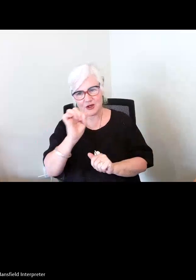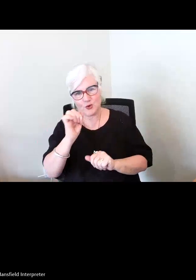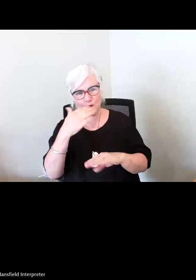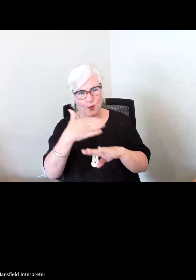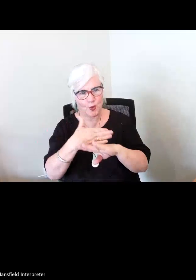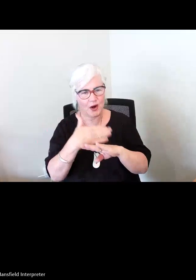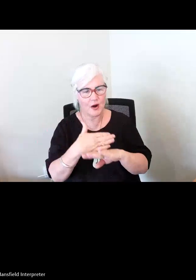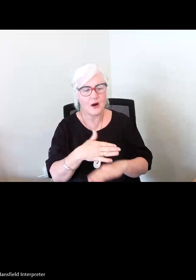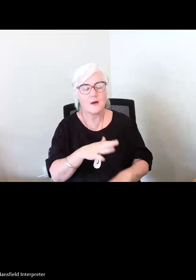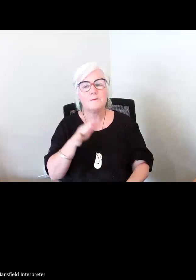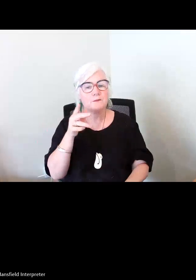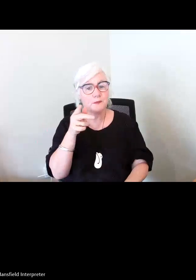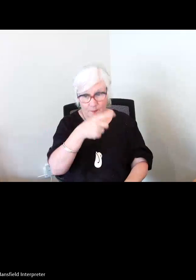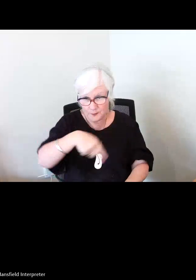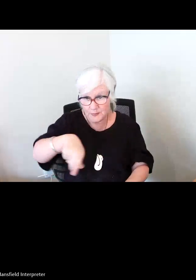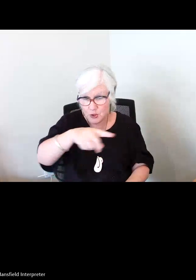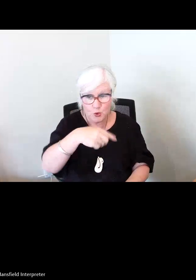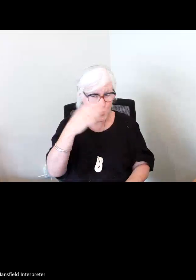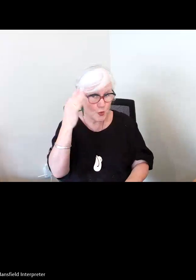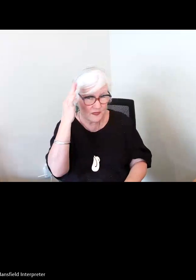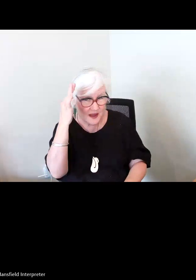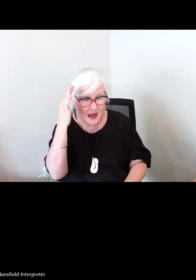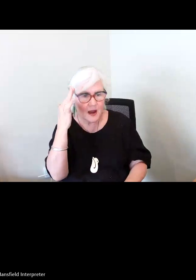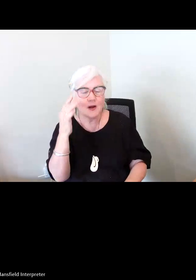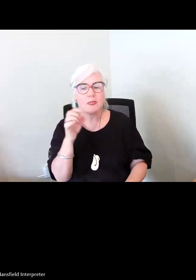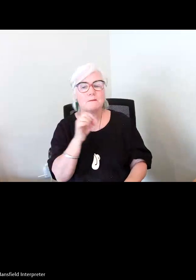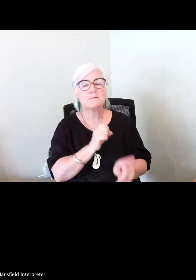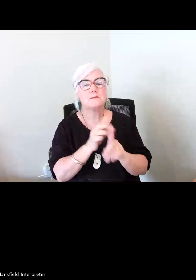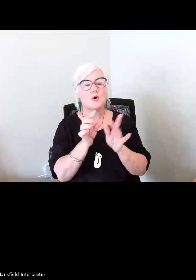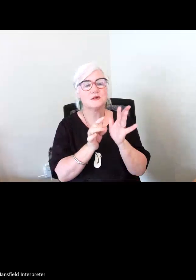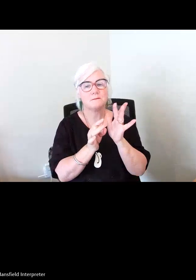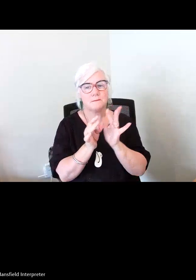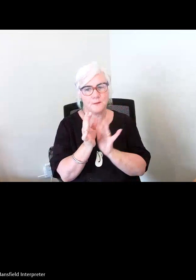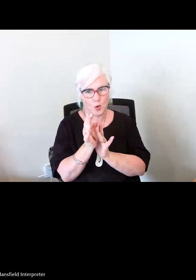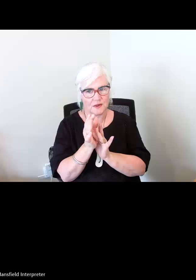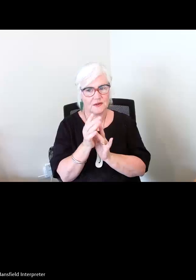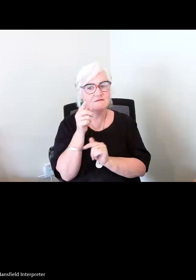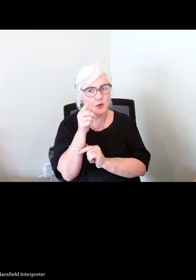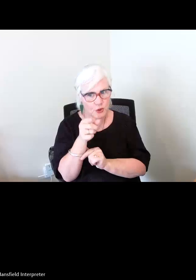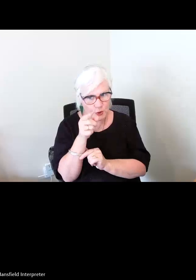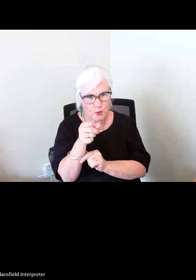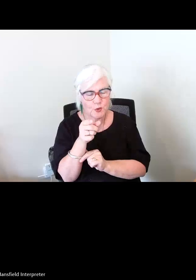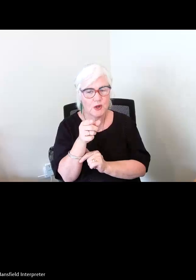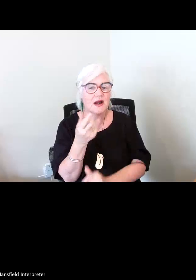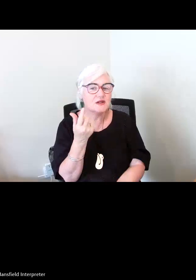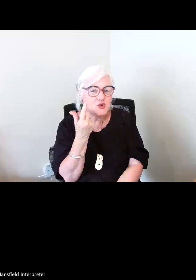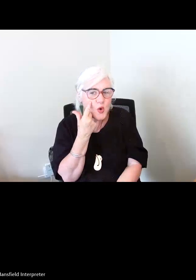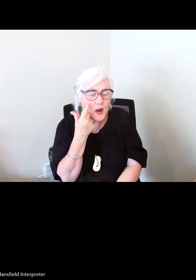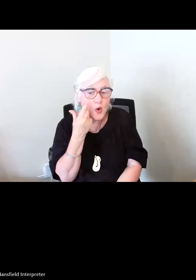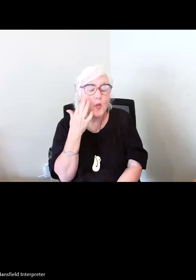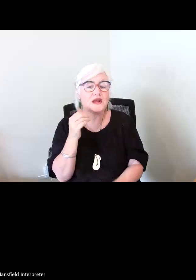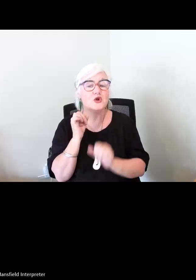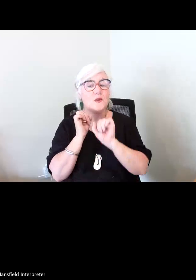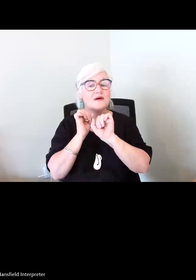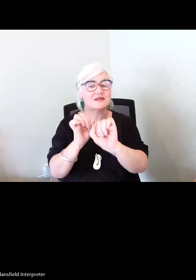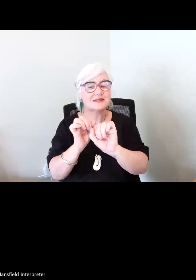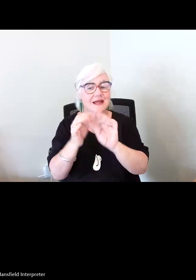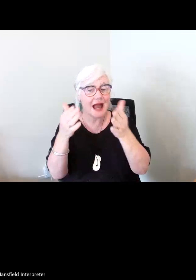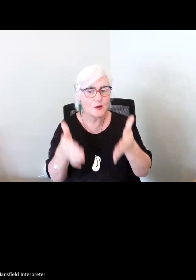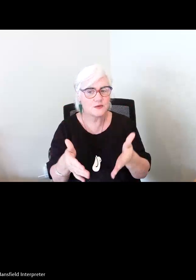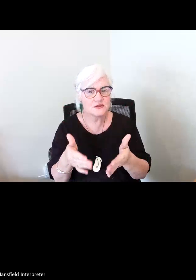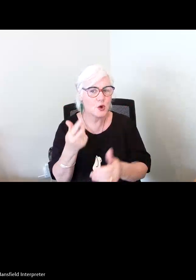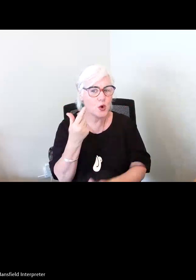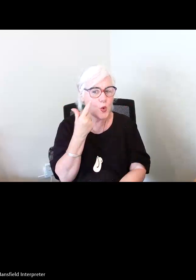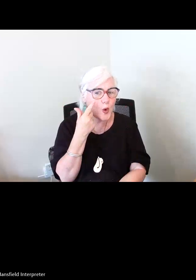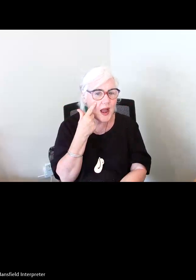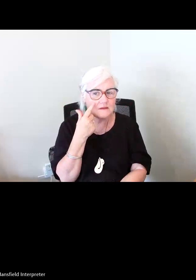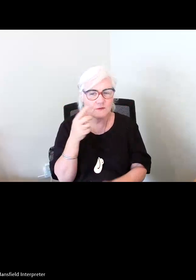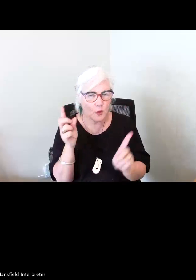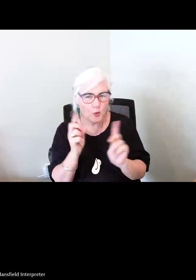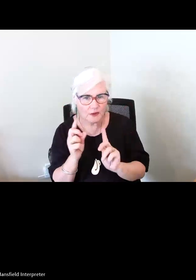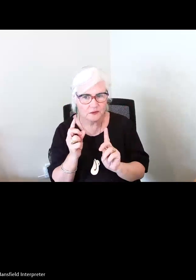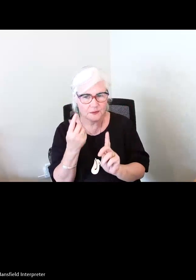do you think are the most important things for you to look out for when you are visiting houses?